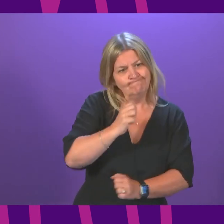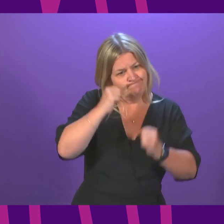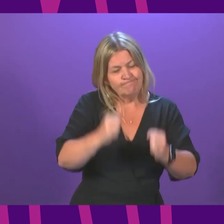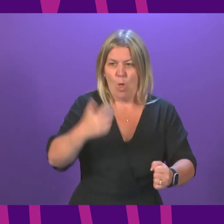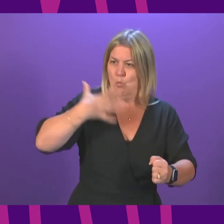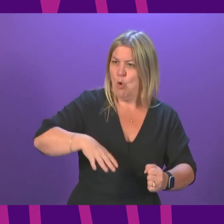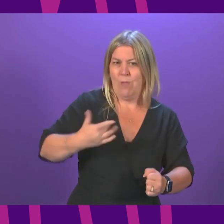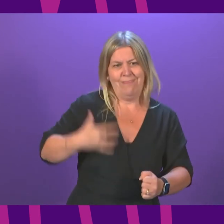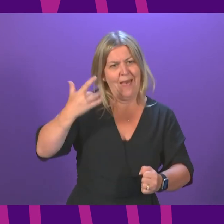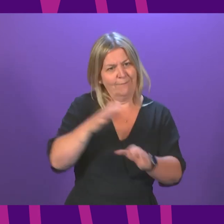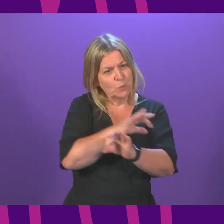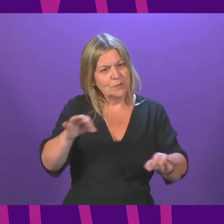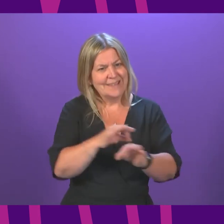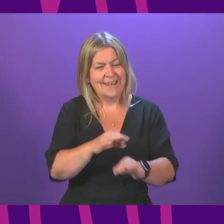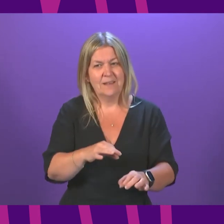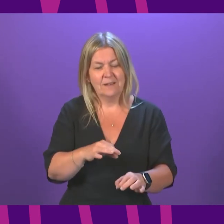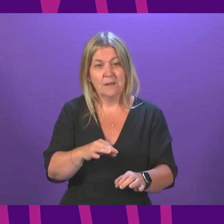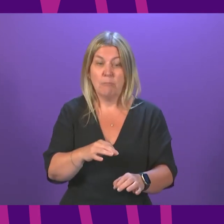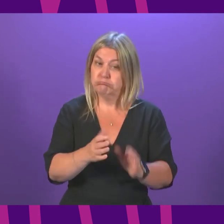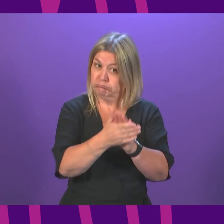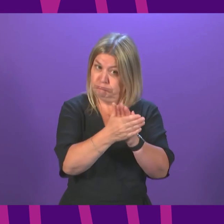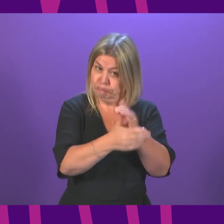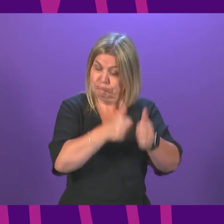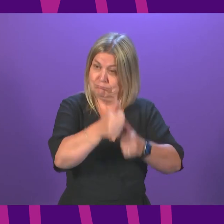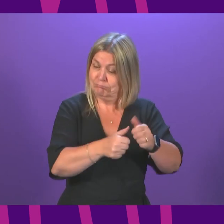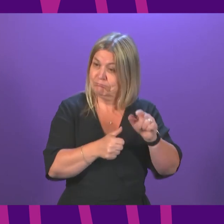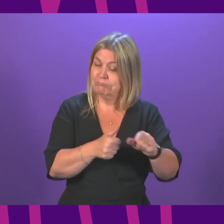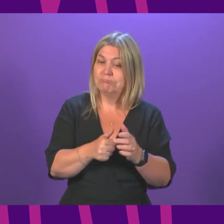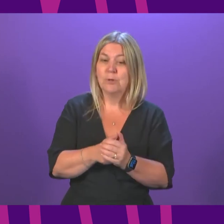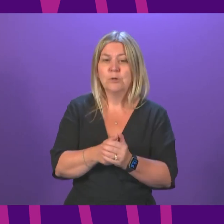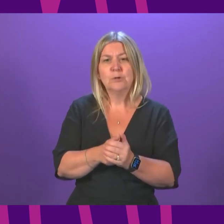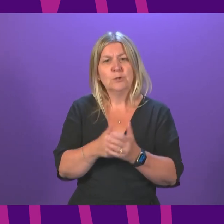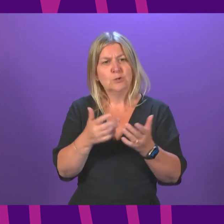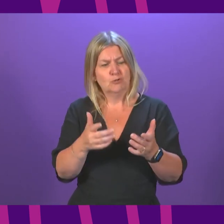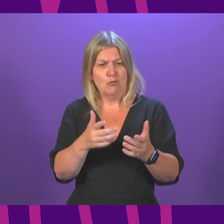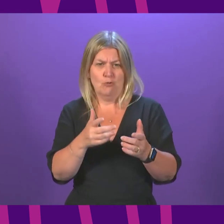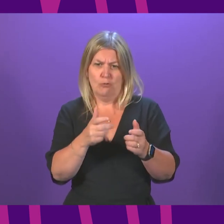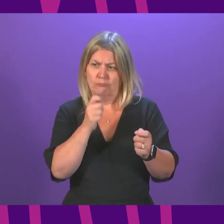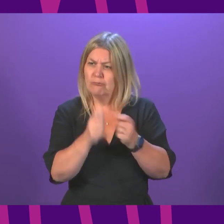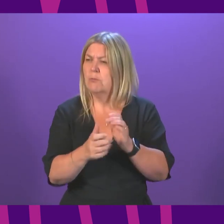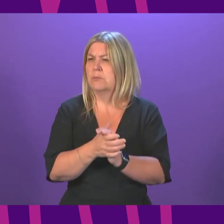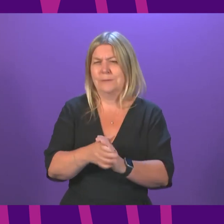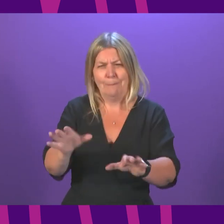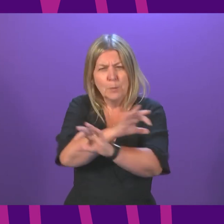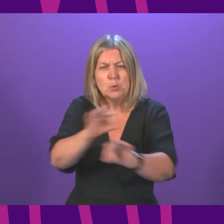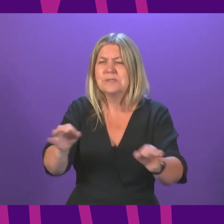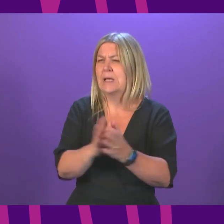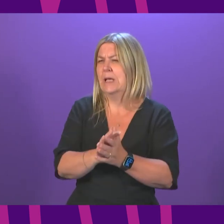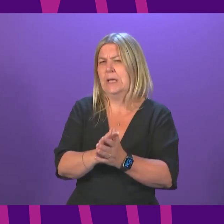through Parliament. Just because there might be a simple political majority in the Parliamentary